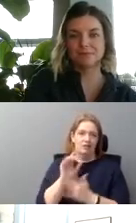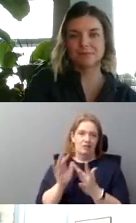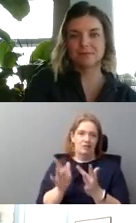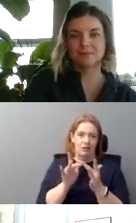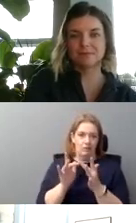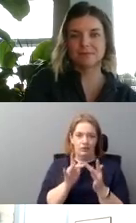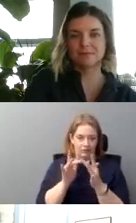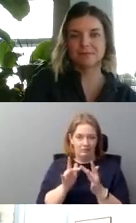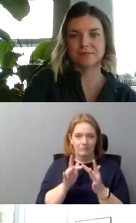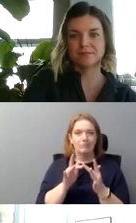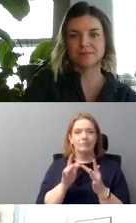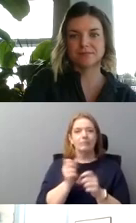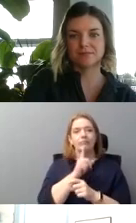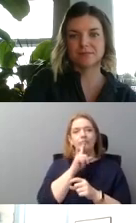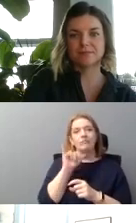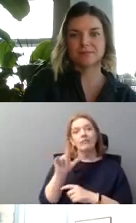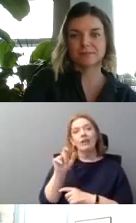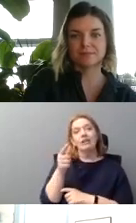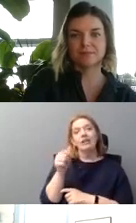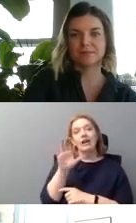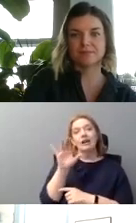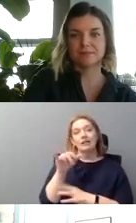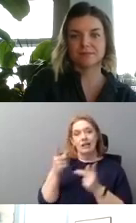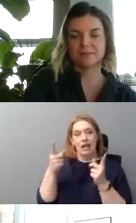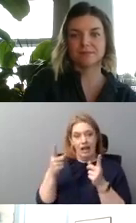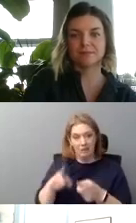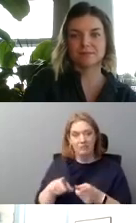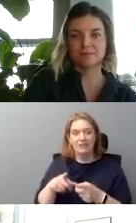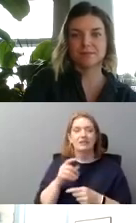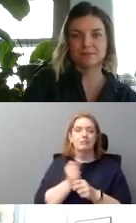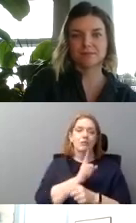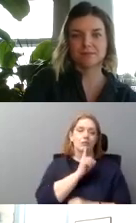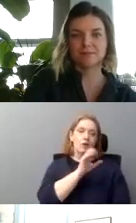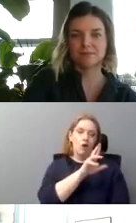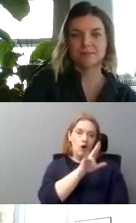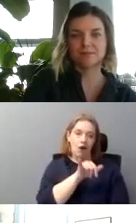making sure that legacy happens, and people like Carly or other people who are artists themselves